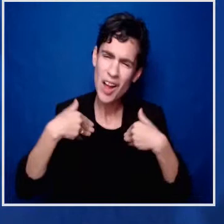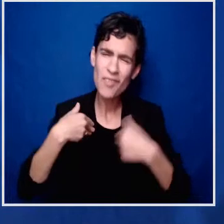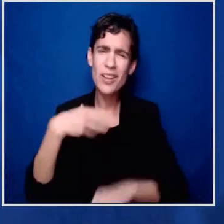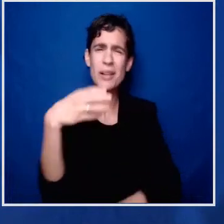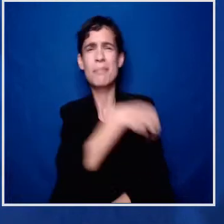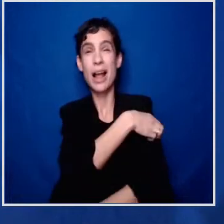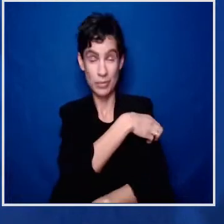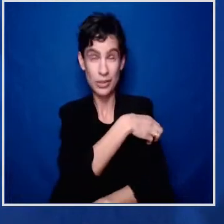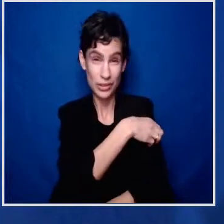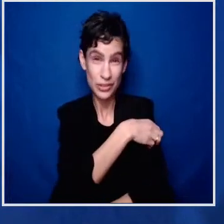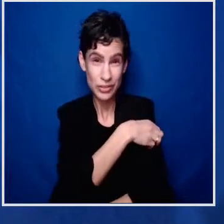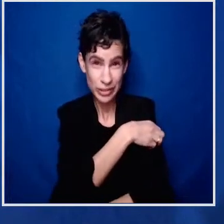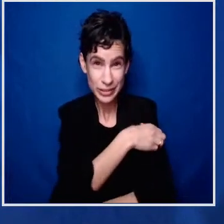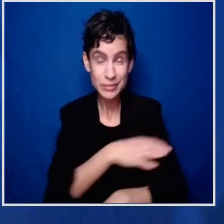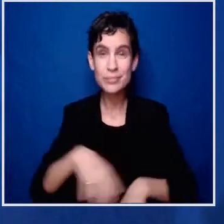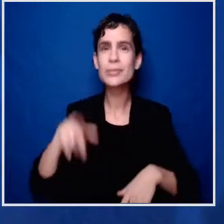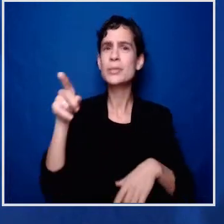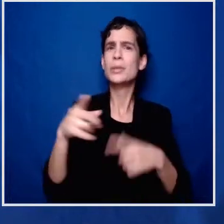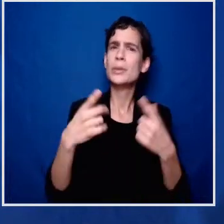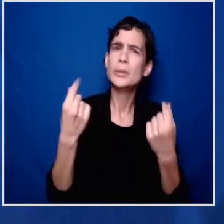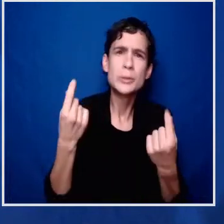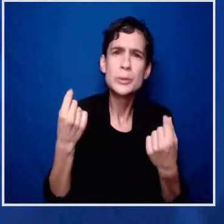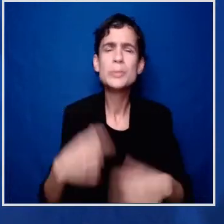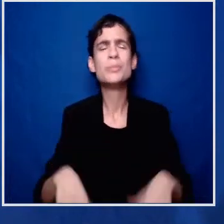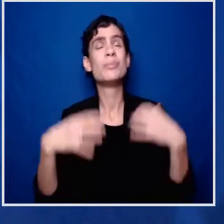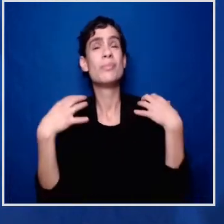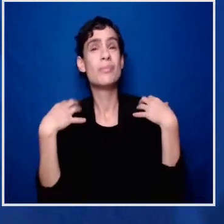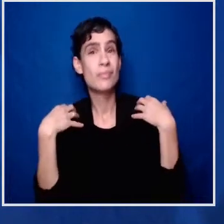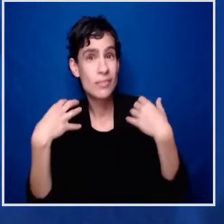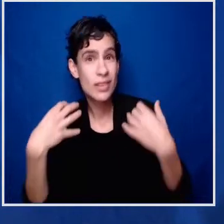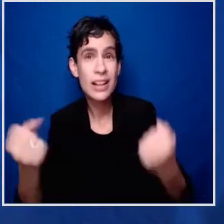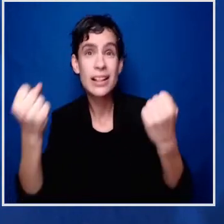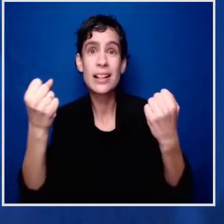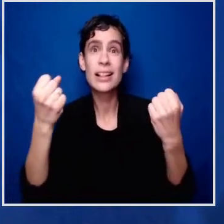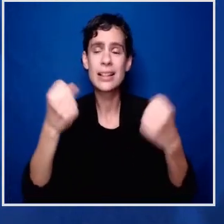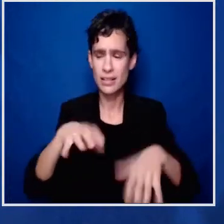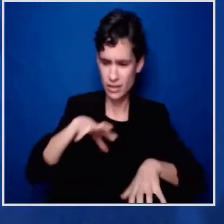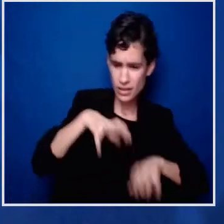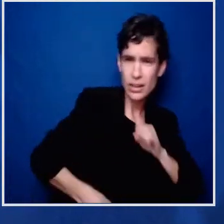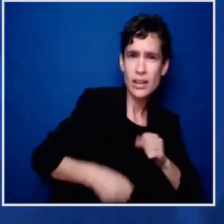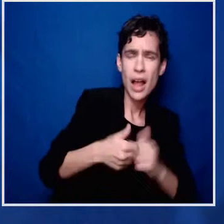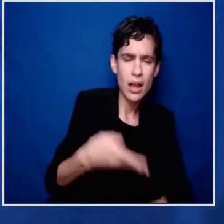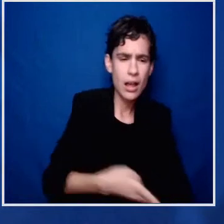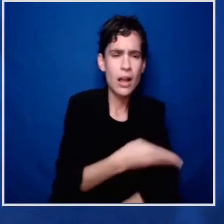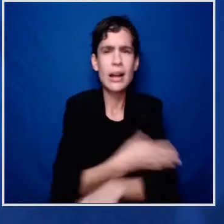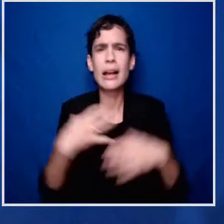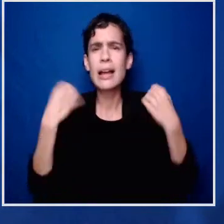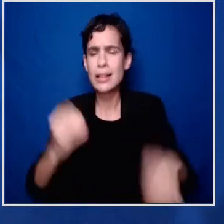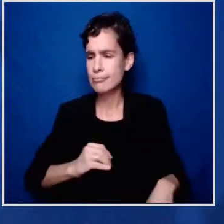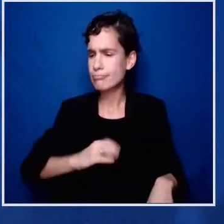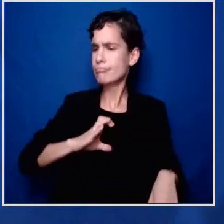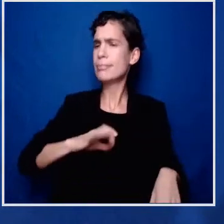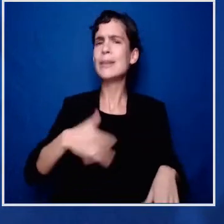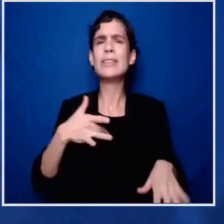ACTIVISTS. OUR NEXT PERFORMER BELIEVES IN THE POWER OF MUSIC. THE POWER OF MUSIC TO HEAL AND ENCOURAGE PEOPLE. AROUND THE WORLD. TO PRACTICE THEIR HUMANITY,